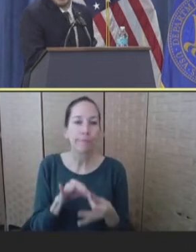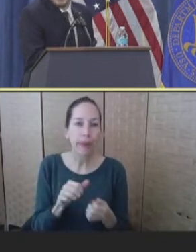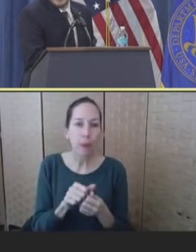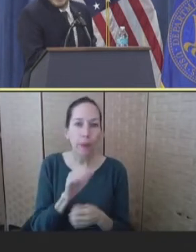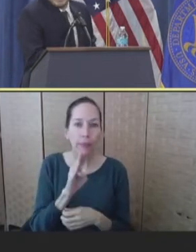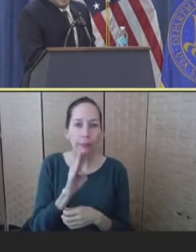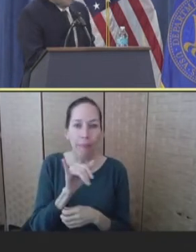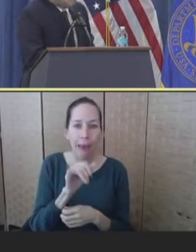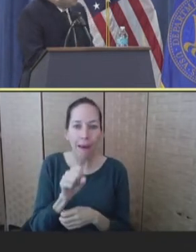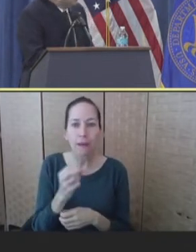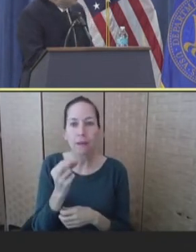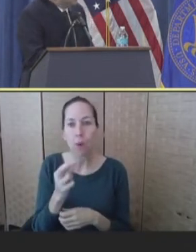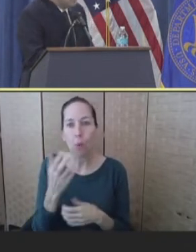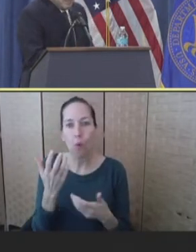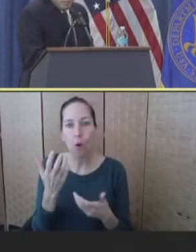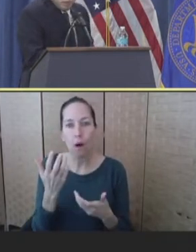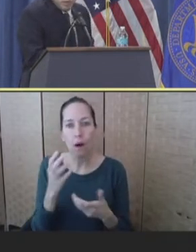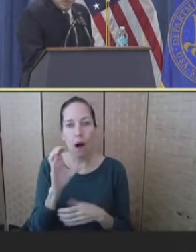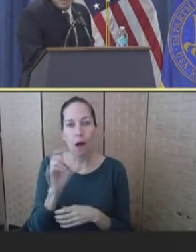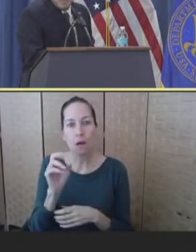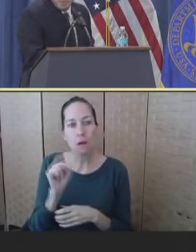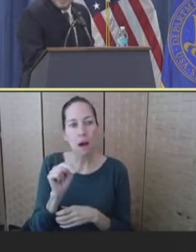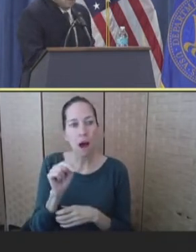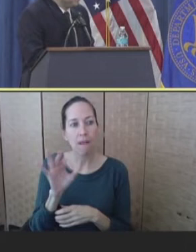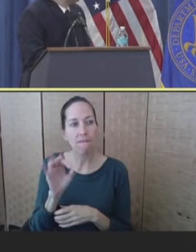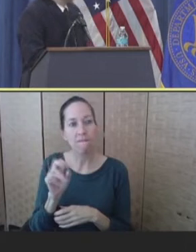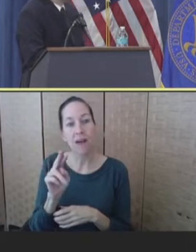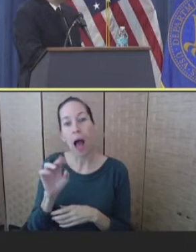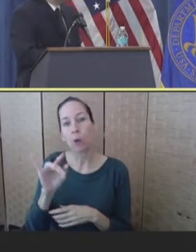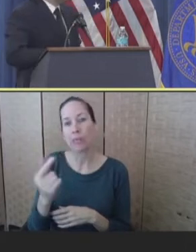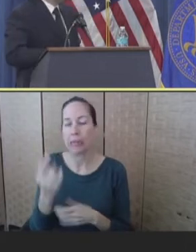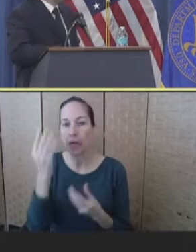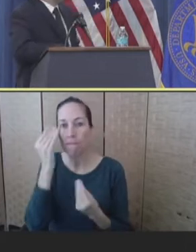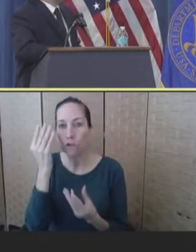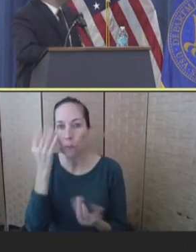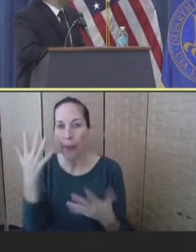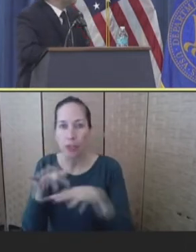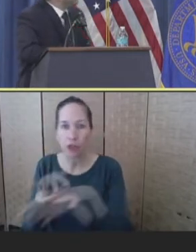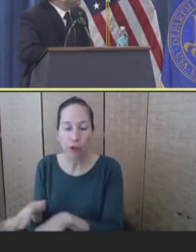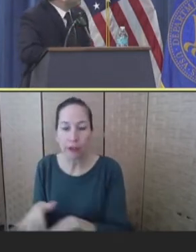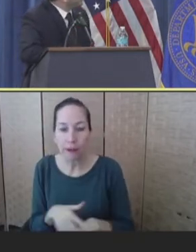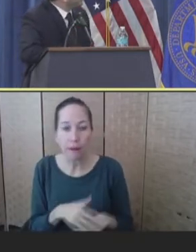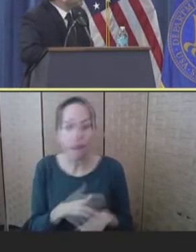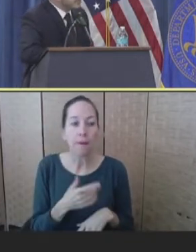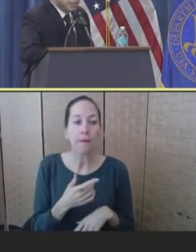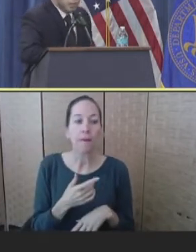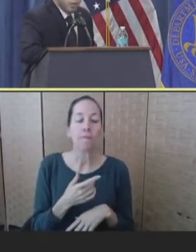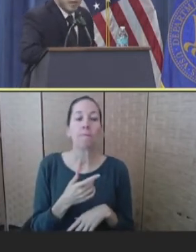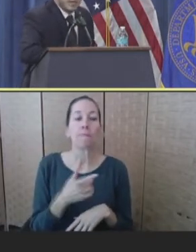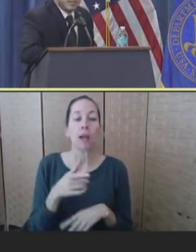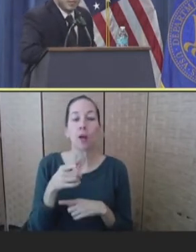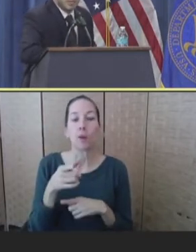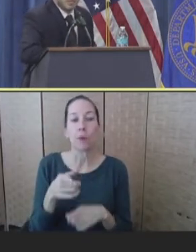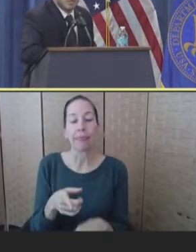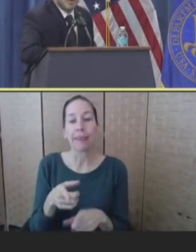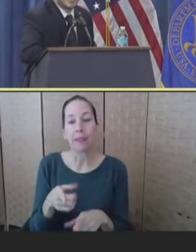So, briefly, just to give a primer on propensity score matching, this is a way to create essentially